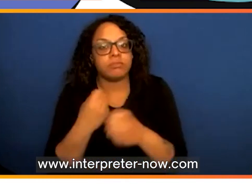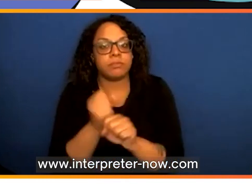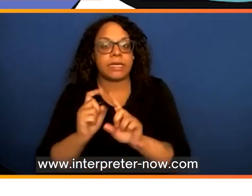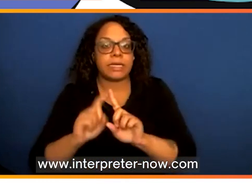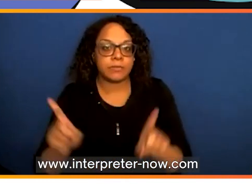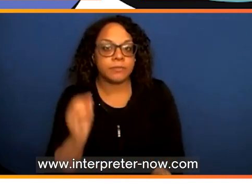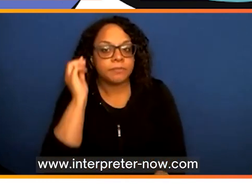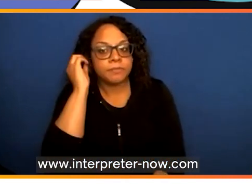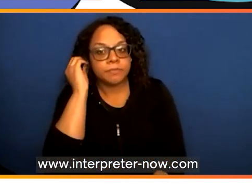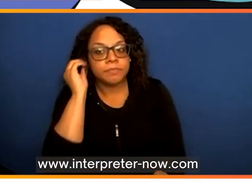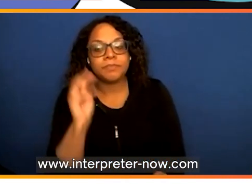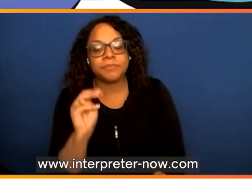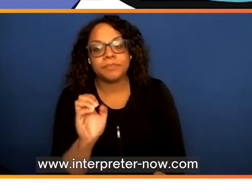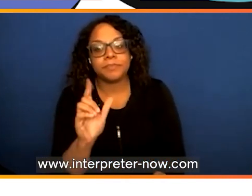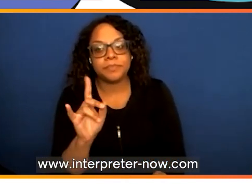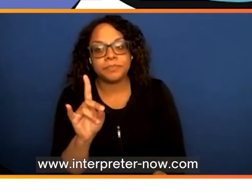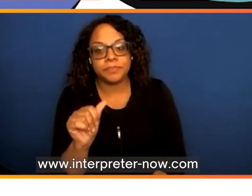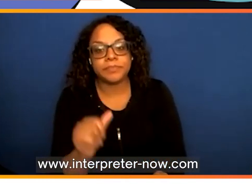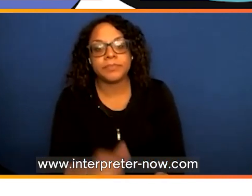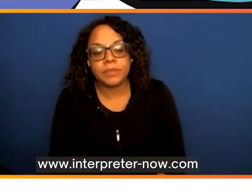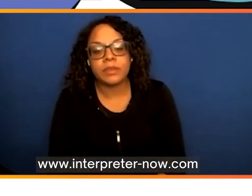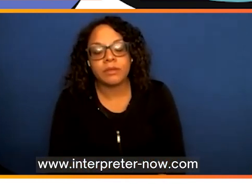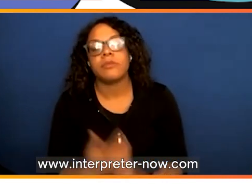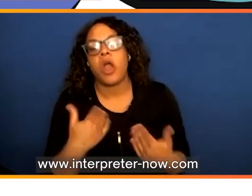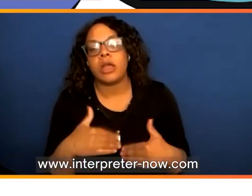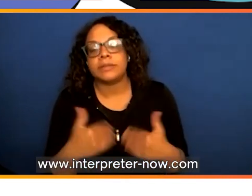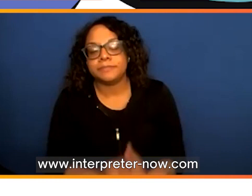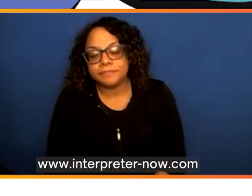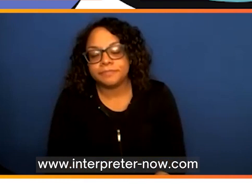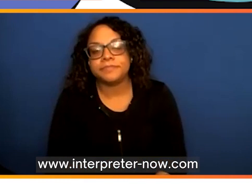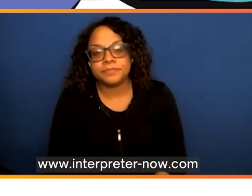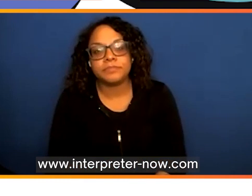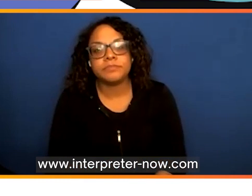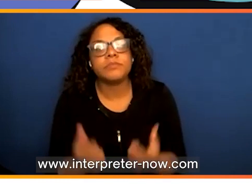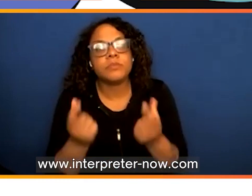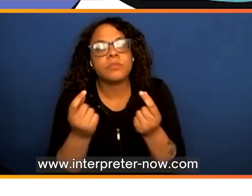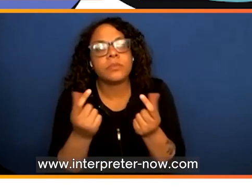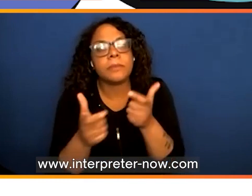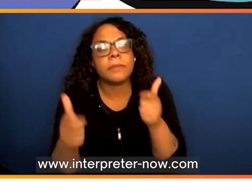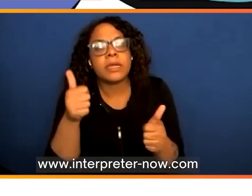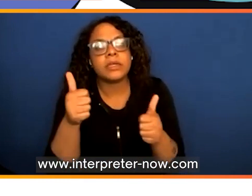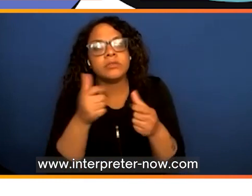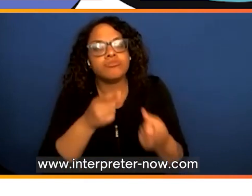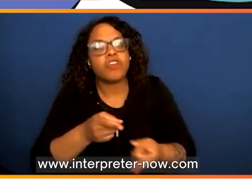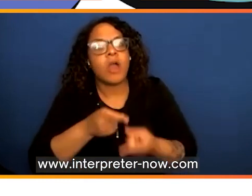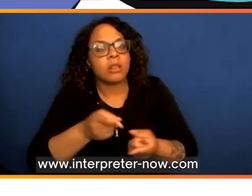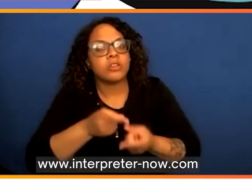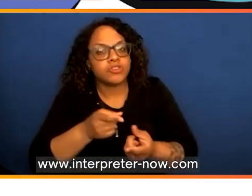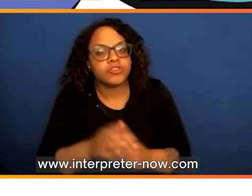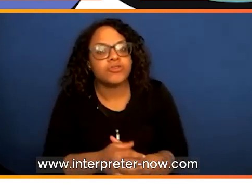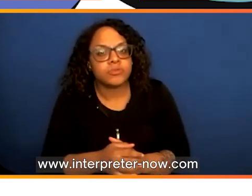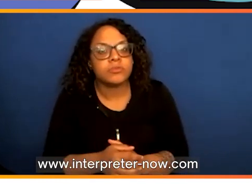Awesome. What are your biggest challenges? For a lot of people I speak with, a lot of